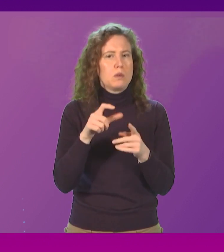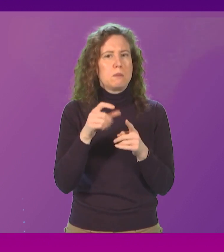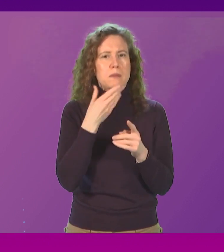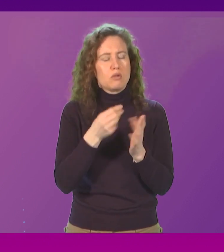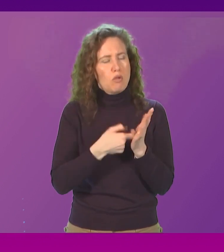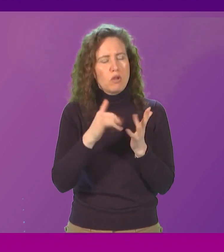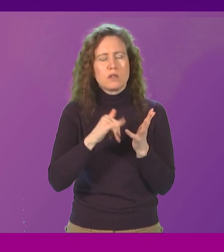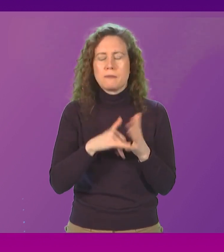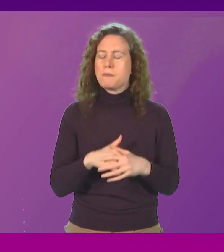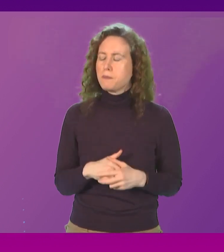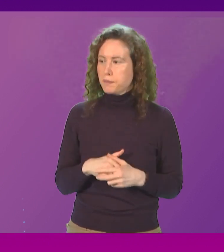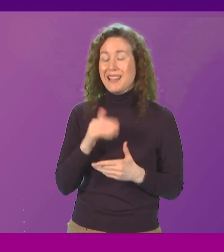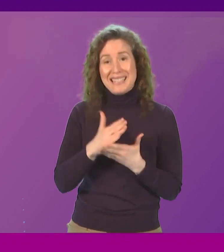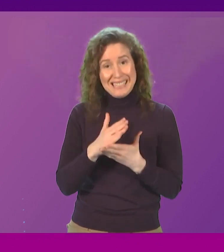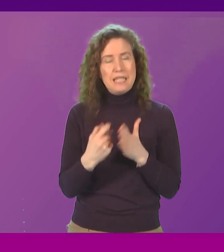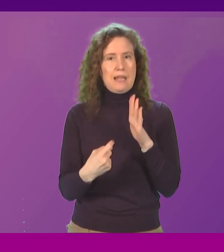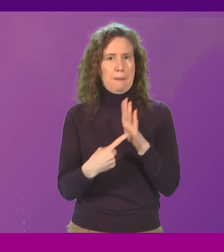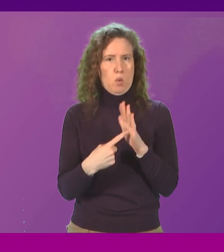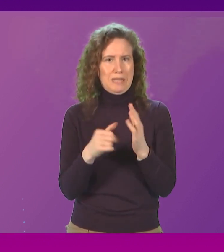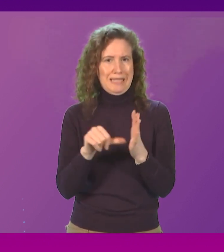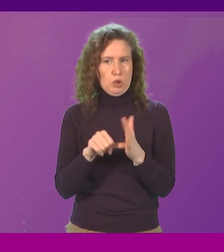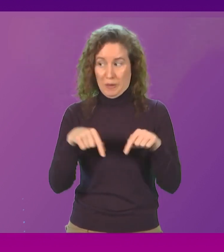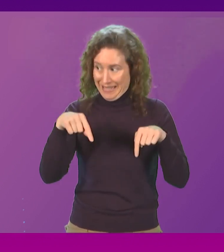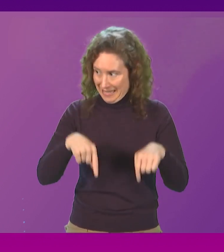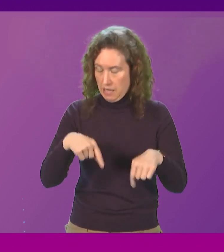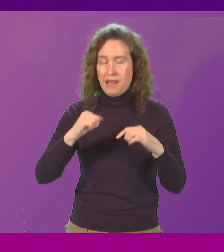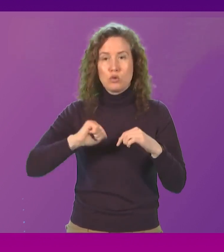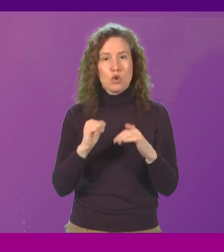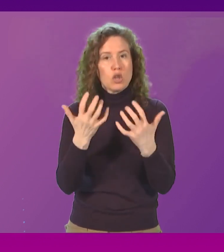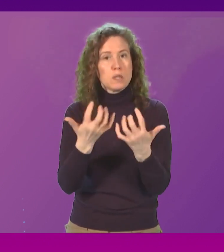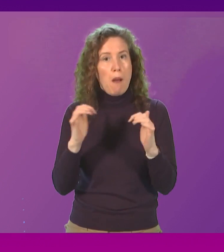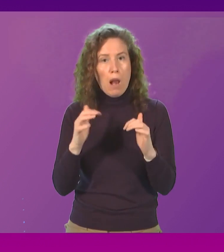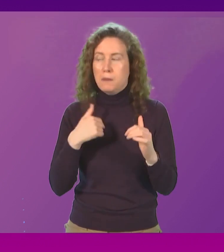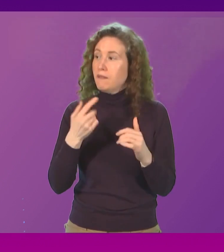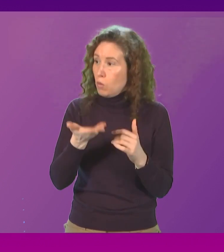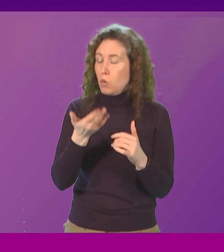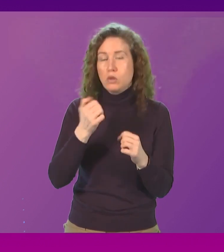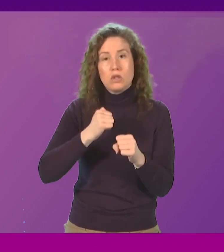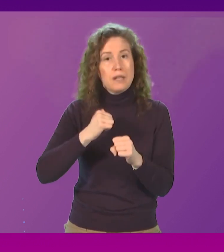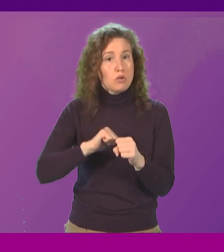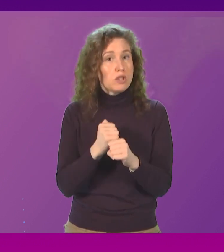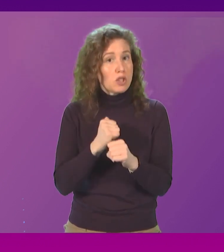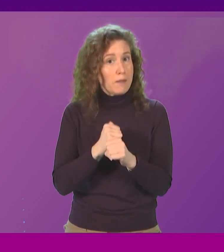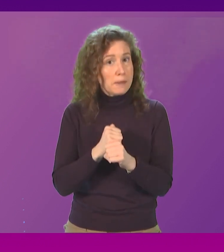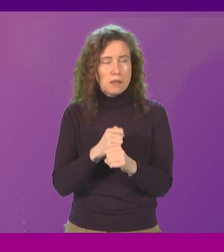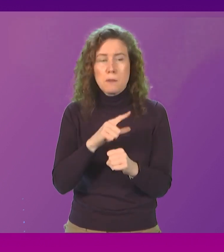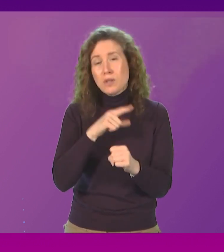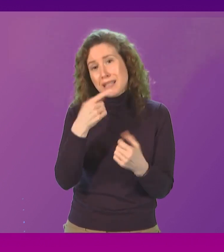This is an important issue here, in the Scottish Parliament, for the Scottish Government, because it lied.